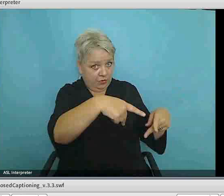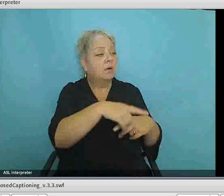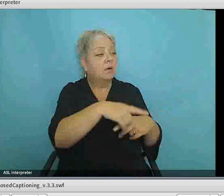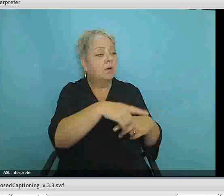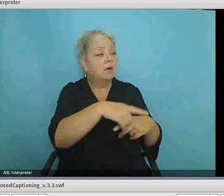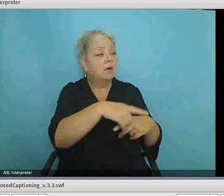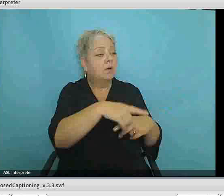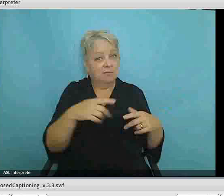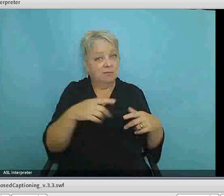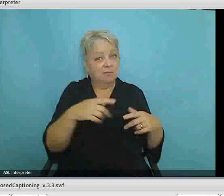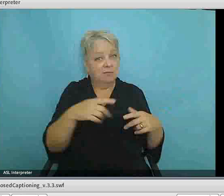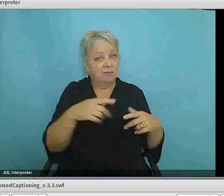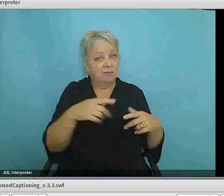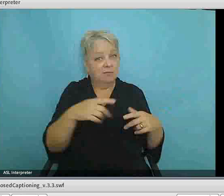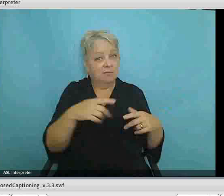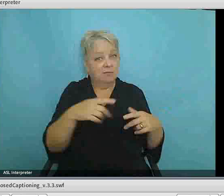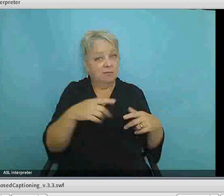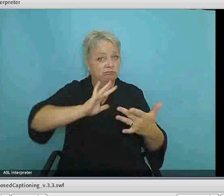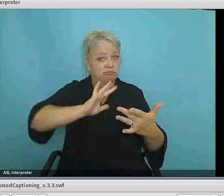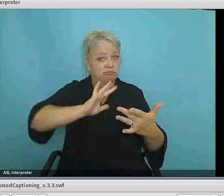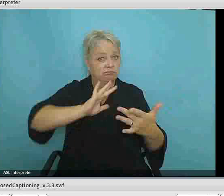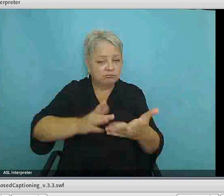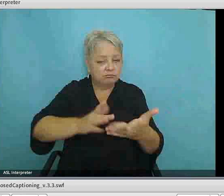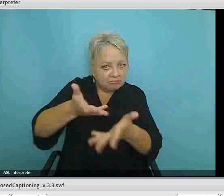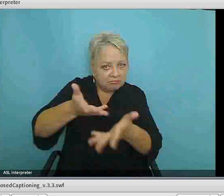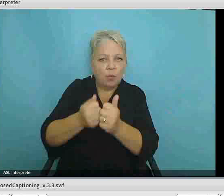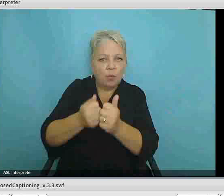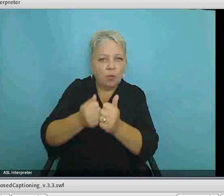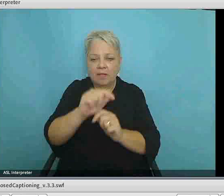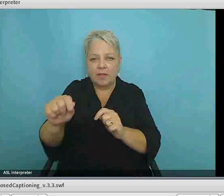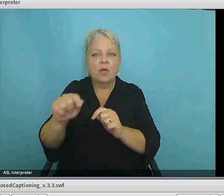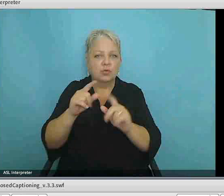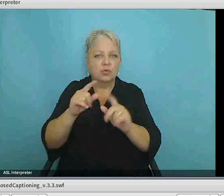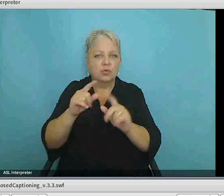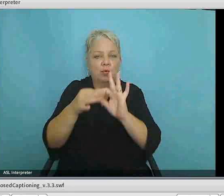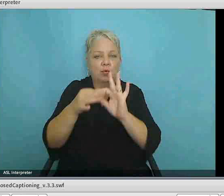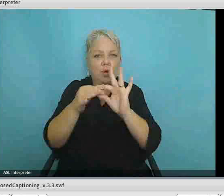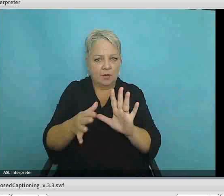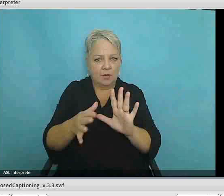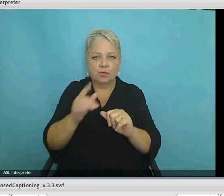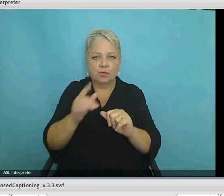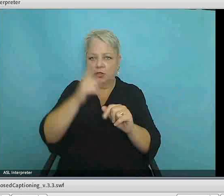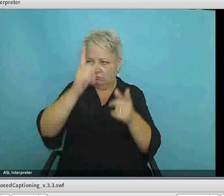that they are working with the member and to share information with the member's permission